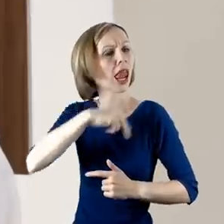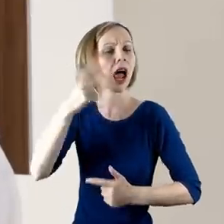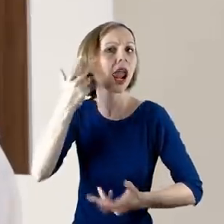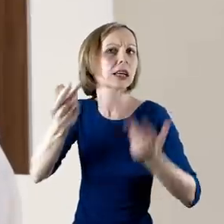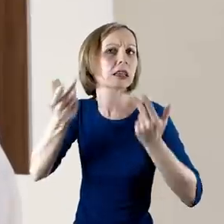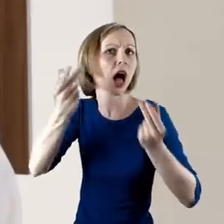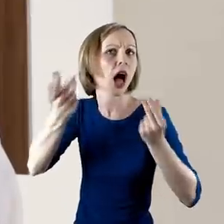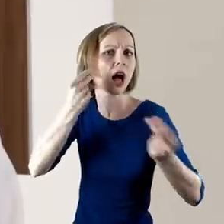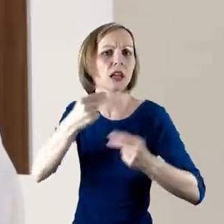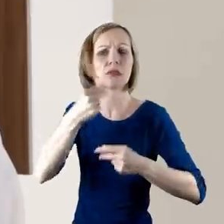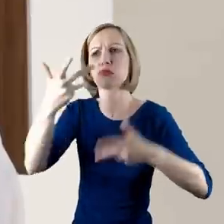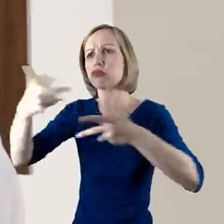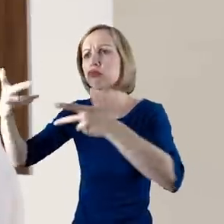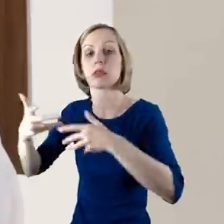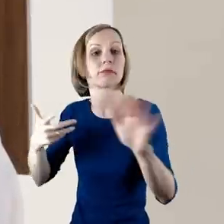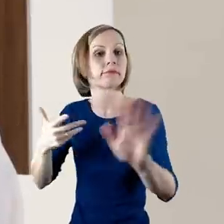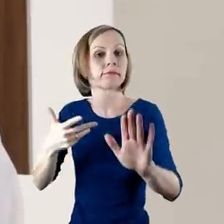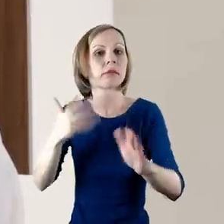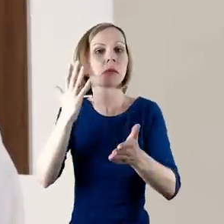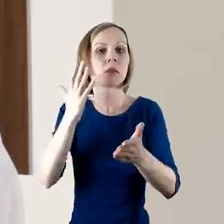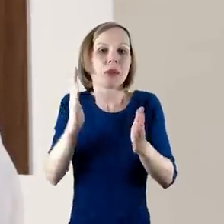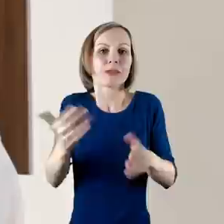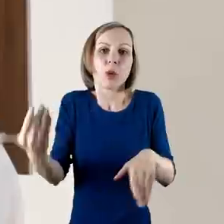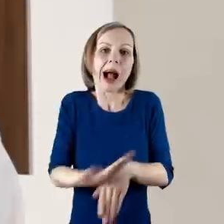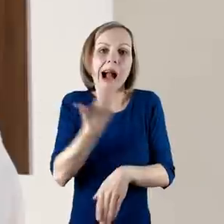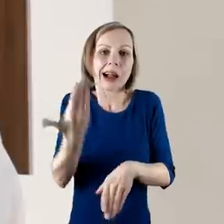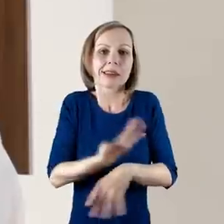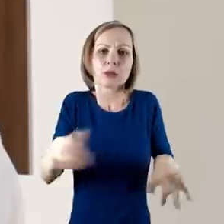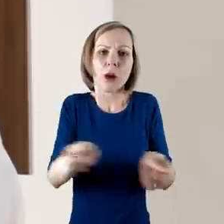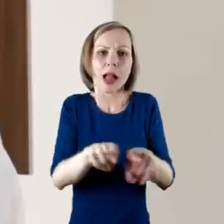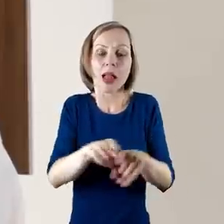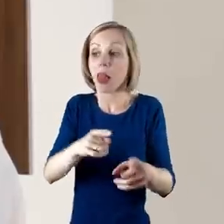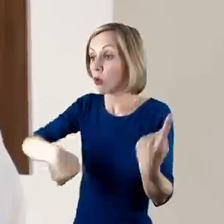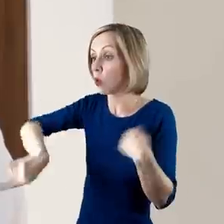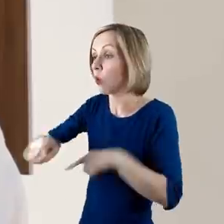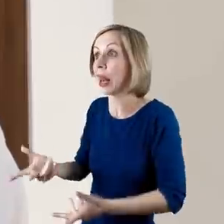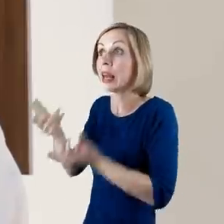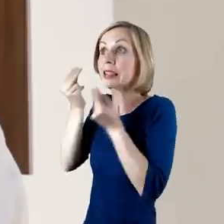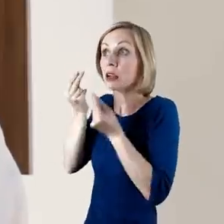who deceive themselves. For if any are hearers of the word and not doers,